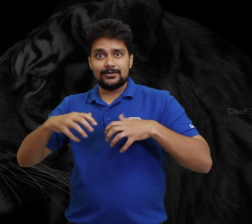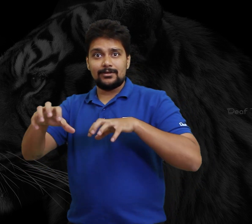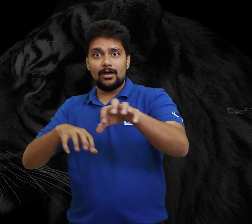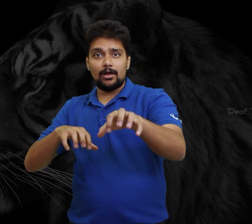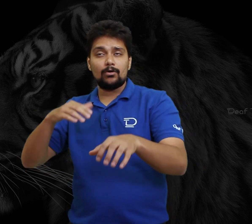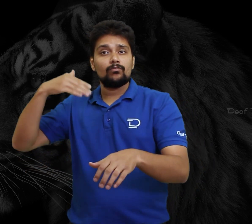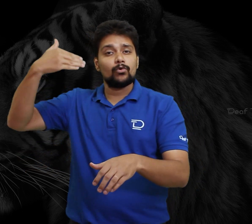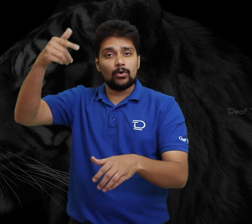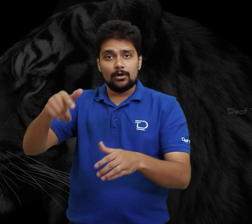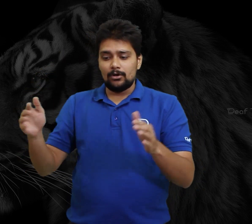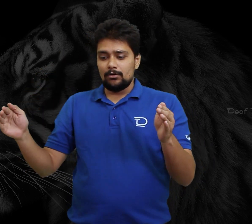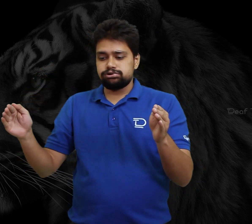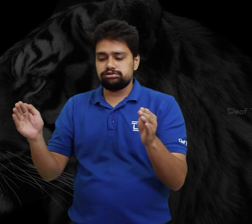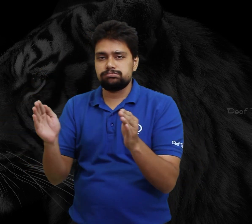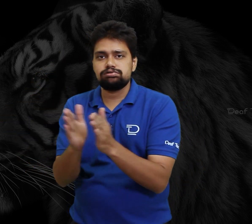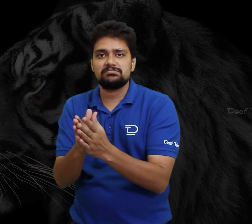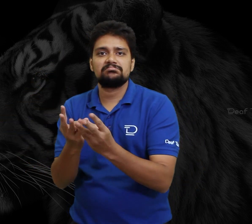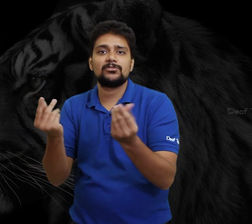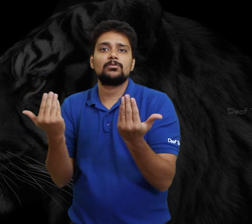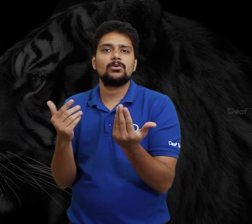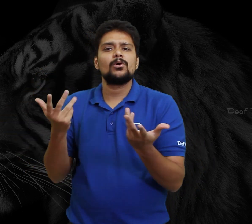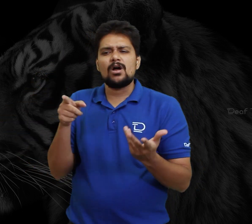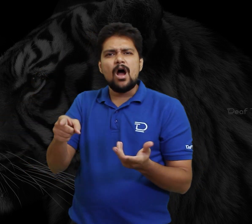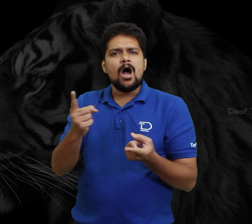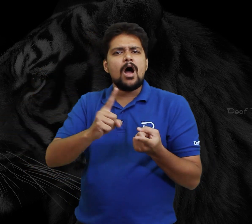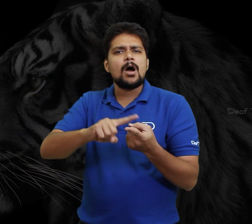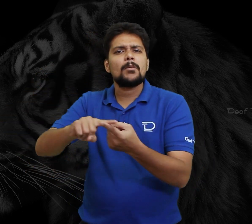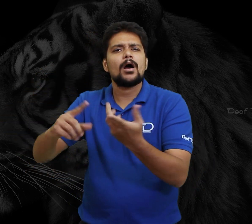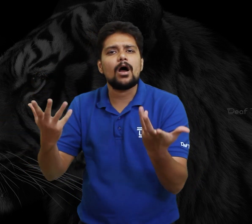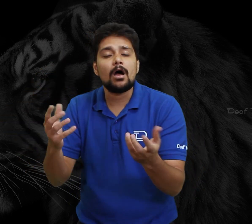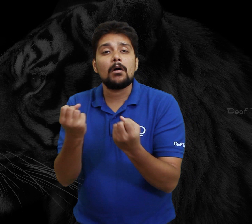, but the species was once endangered.